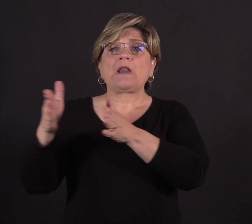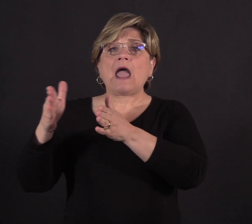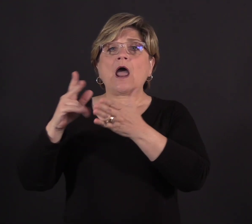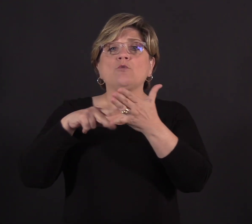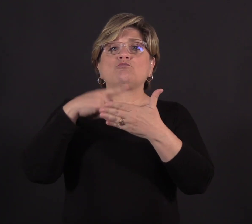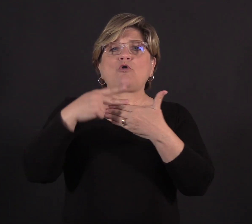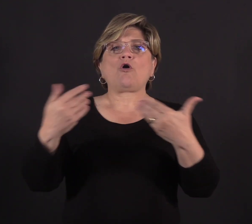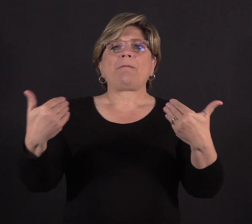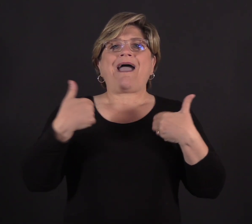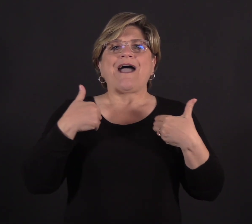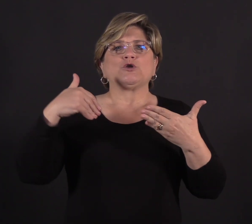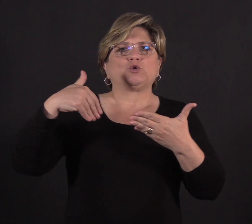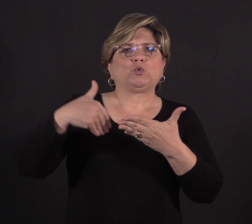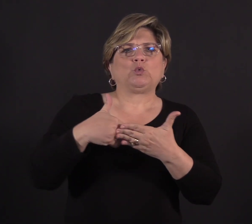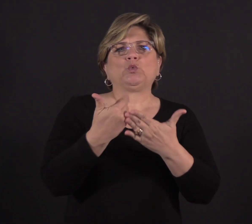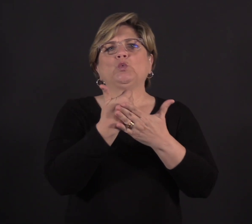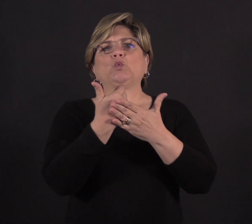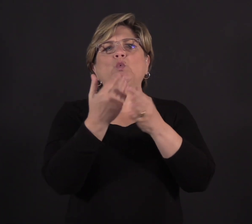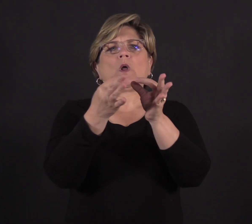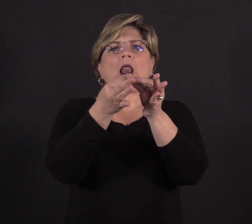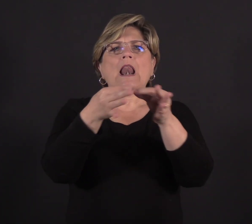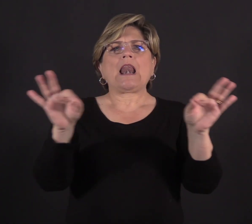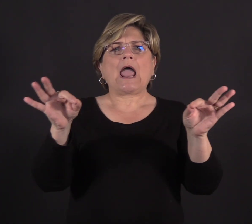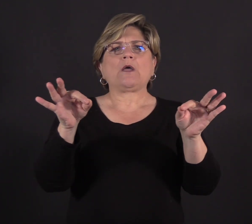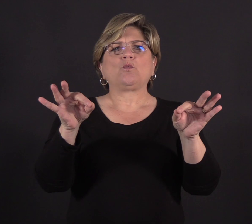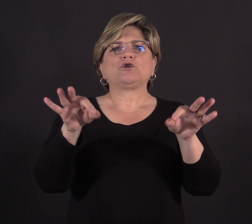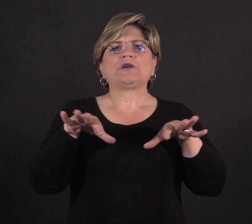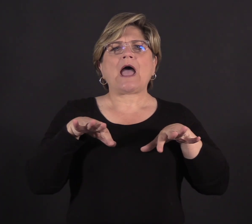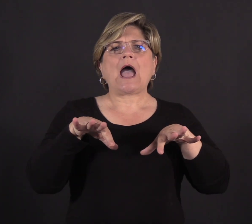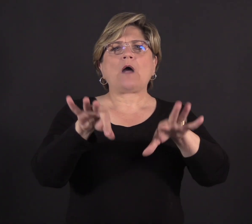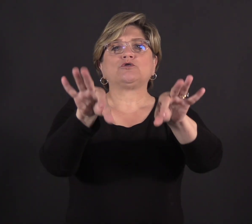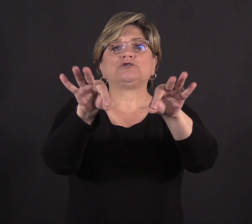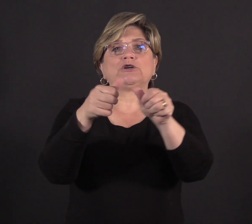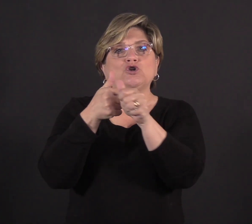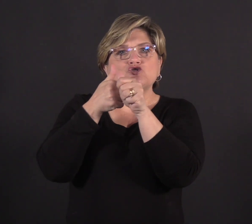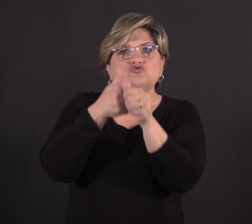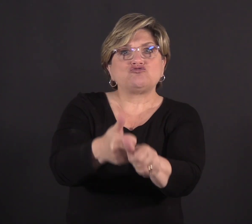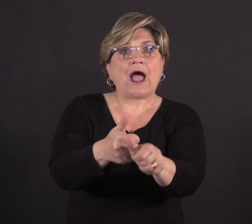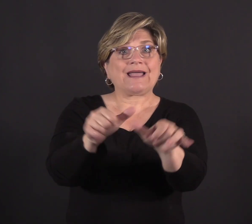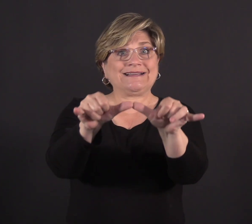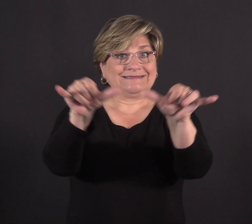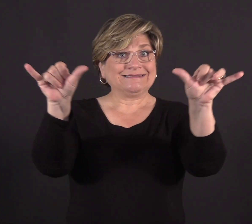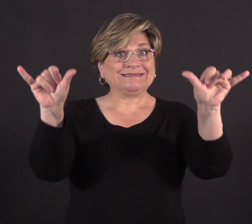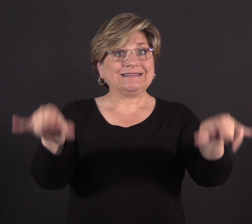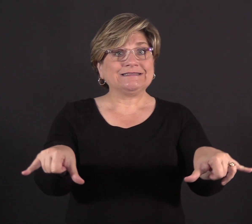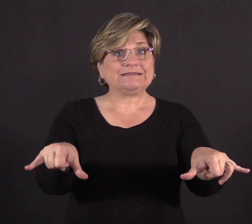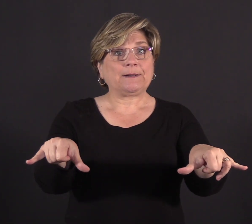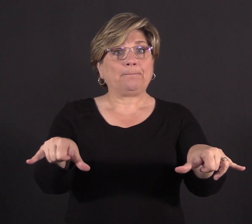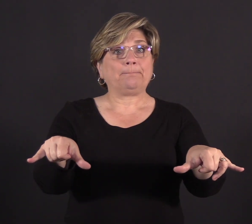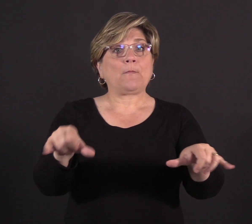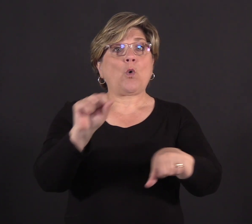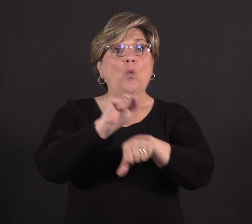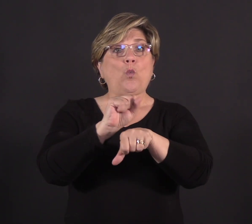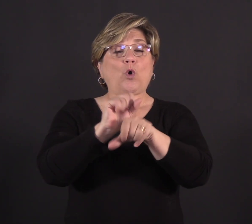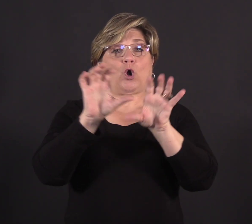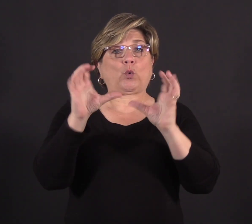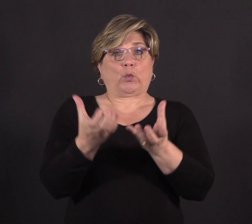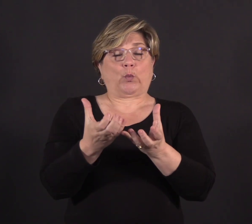has a new Language Acquisitions and Tracking System workgroup.